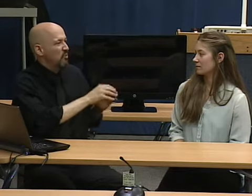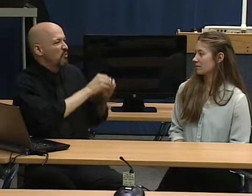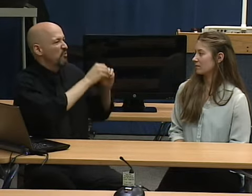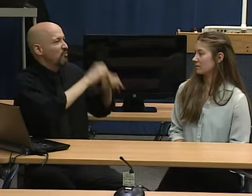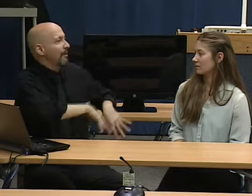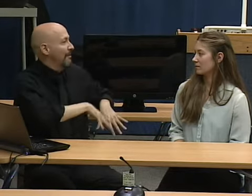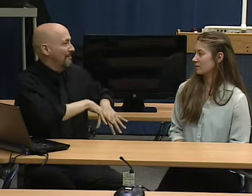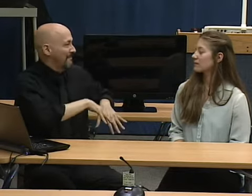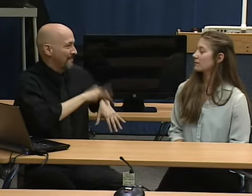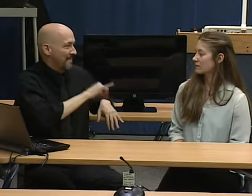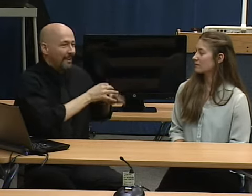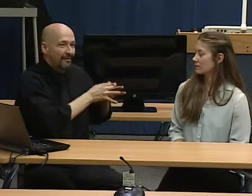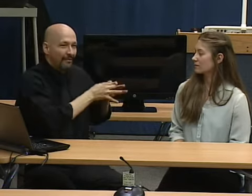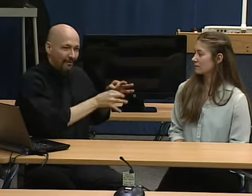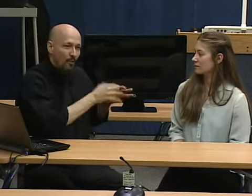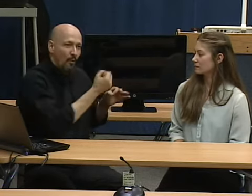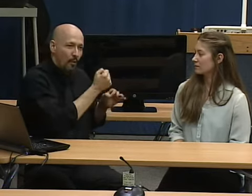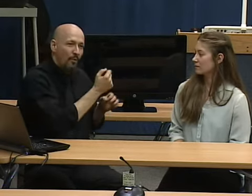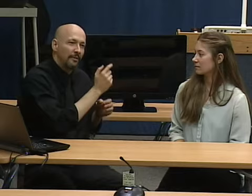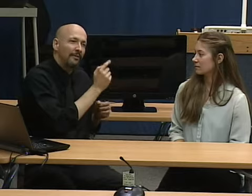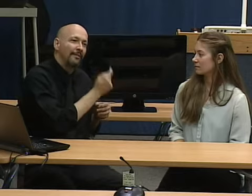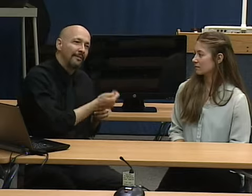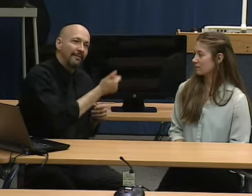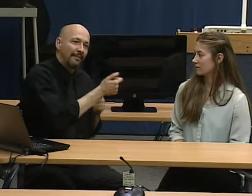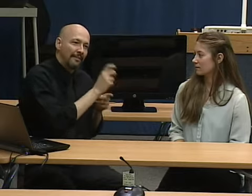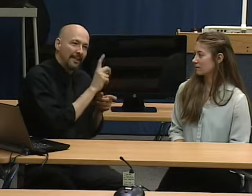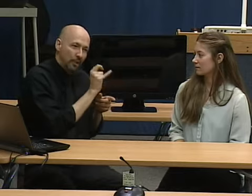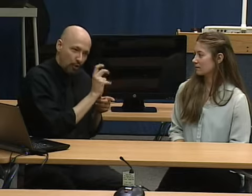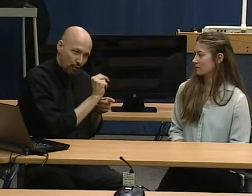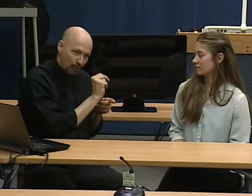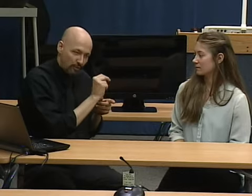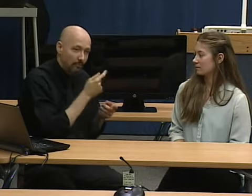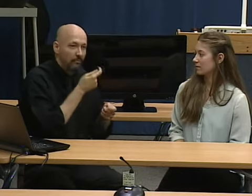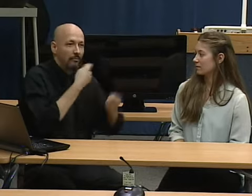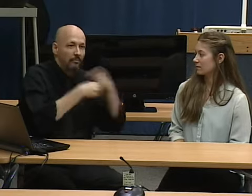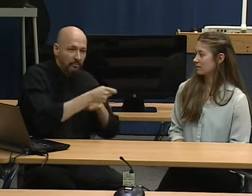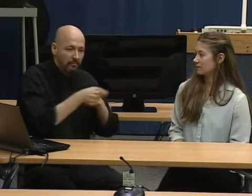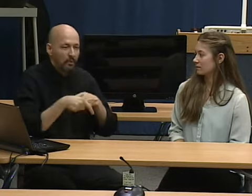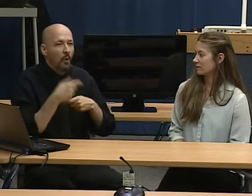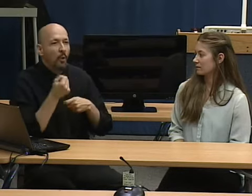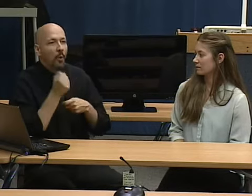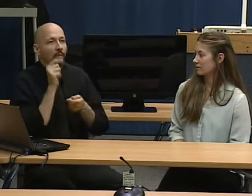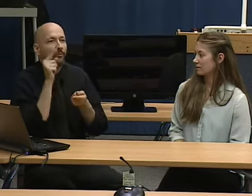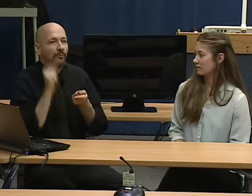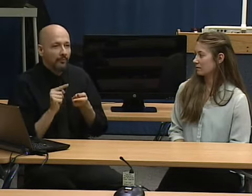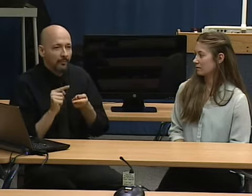The author decided to drop that phrase, "hold deletion," and exchanged it for "hold reduction."